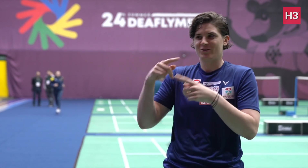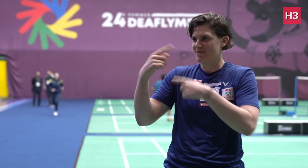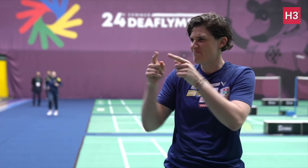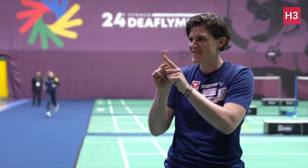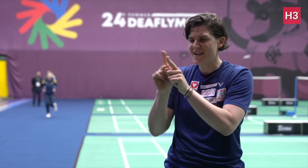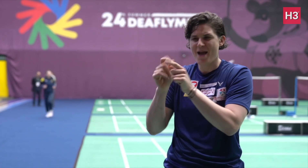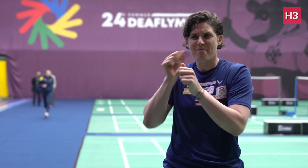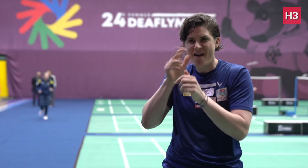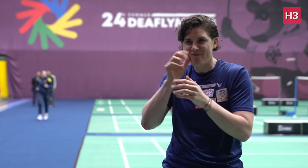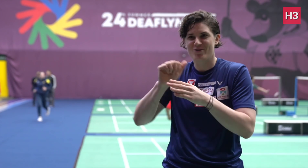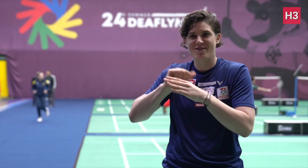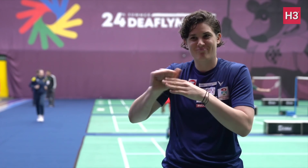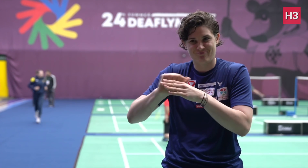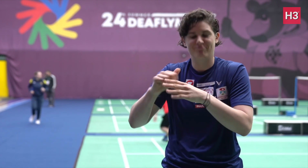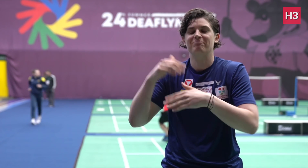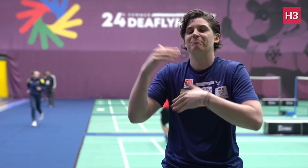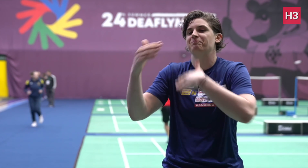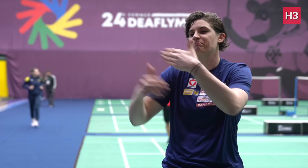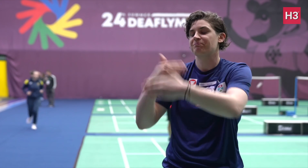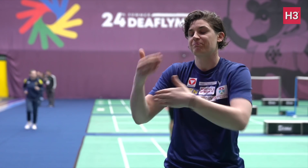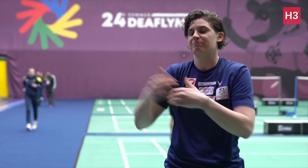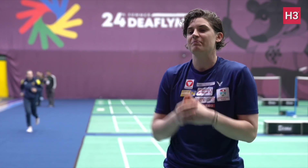to be a professional athlete.